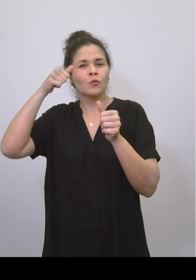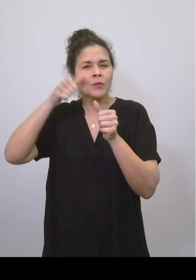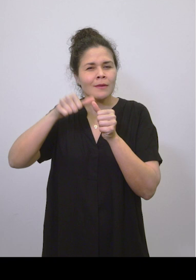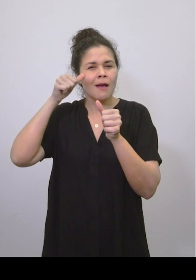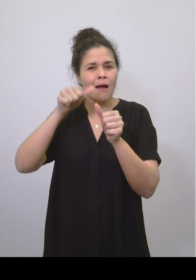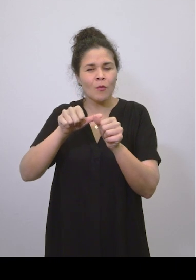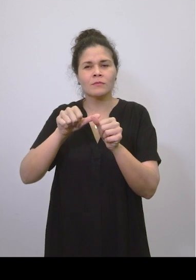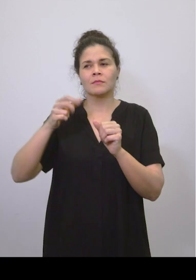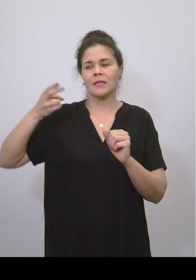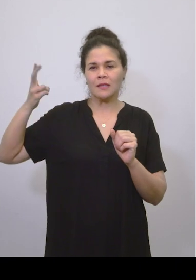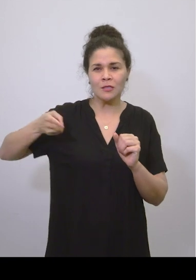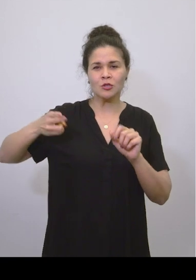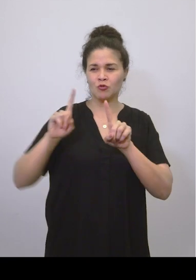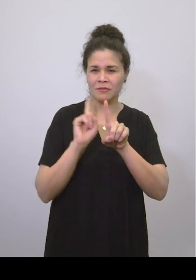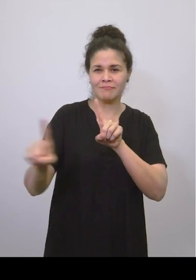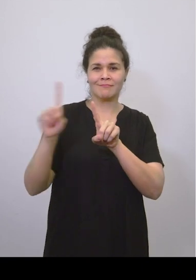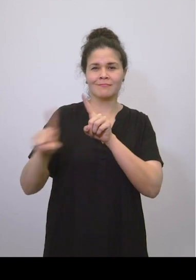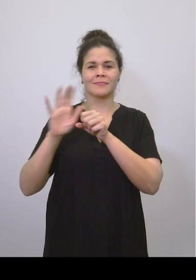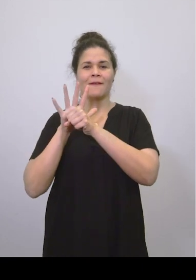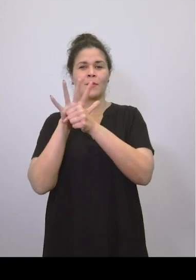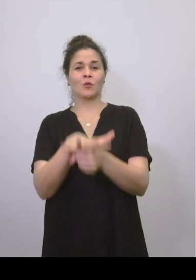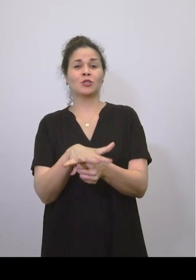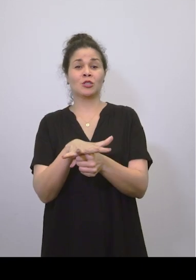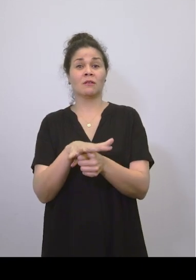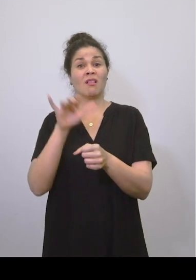to recount histories of oppression